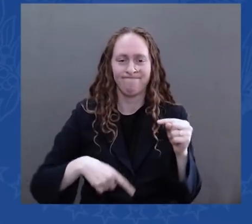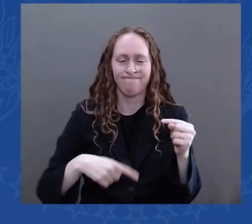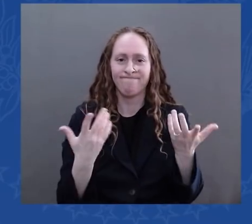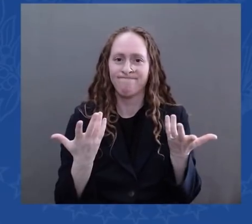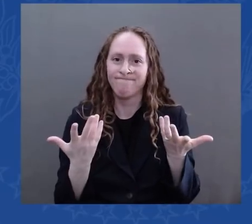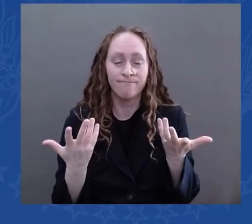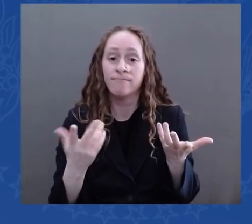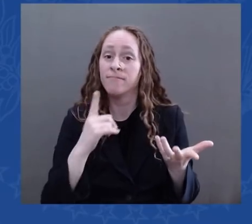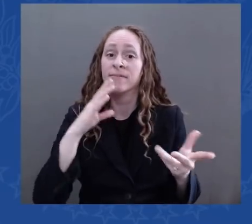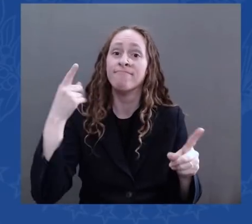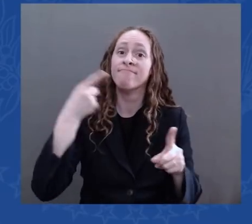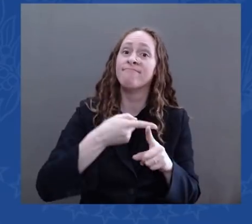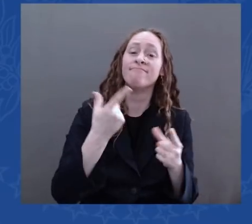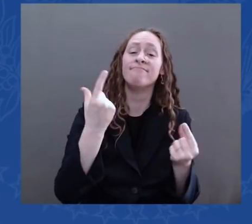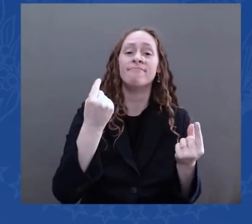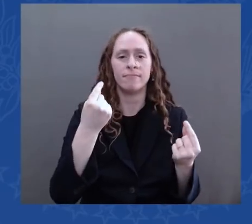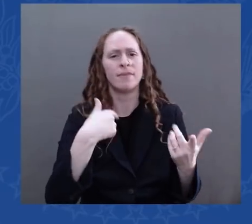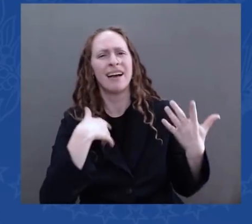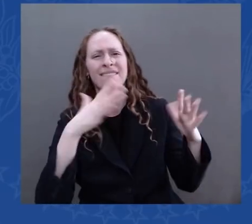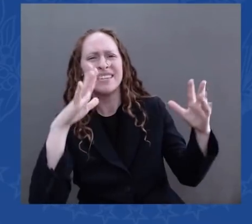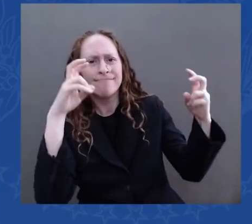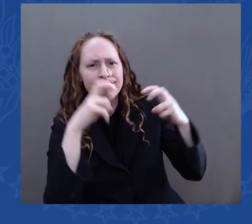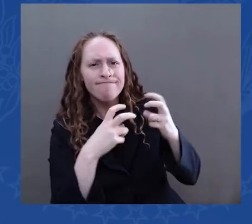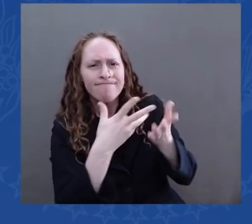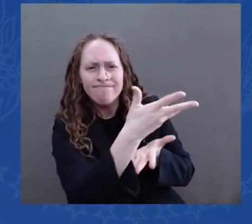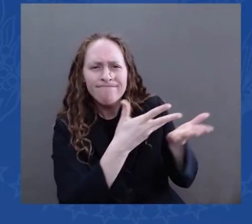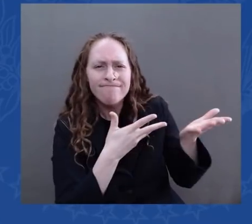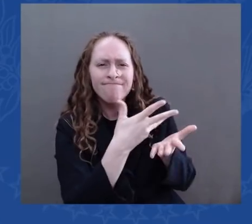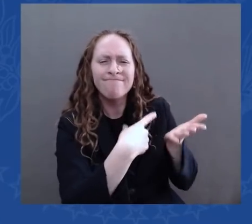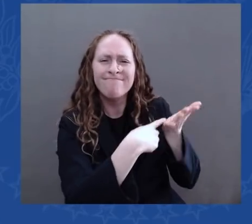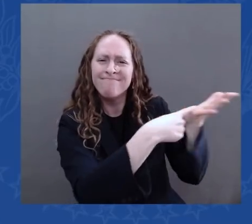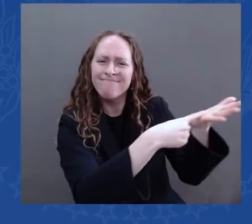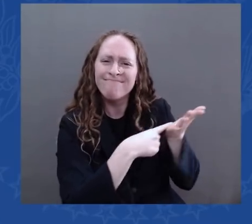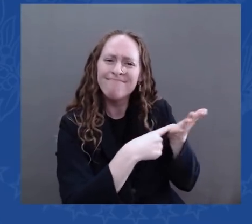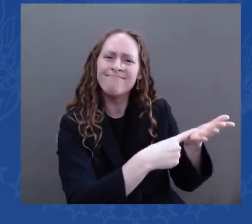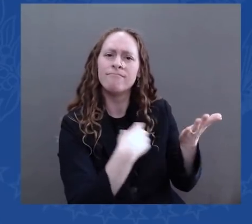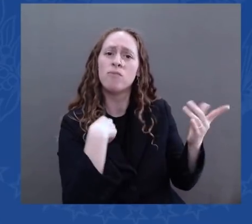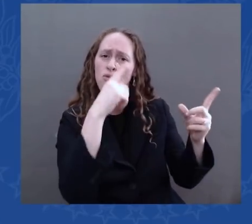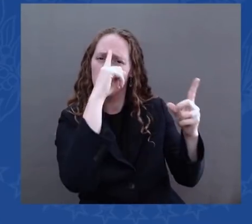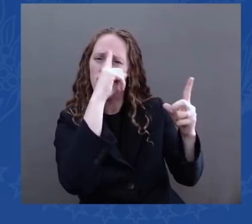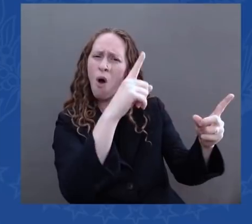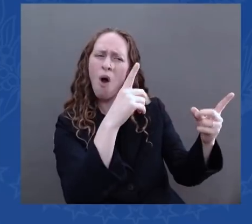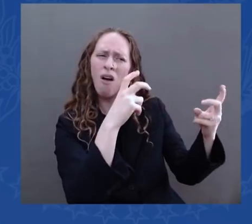and talking about the relationship of NATO and Russia and facing off in the regions